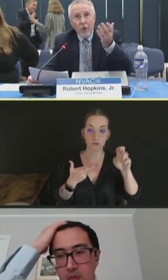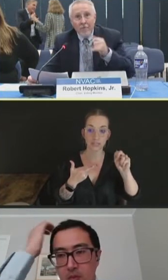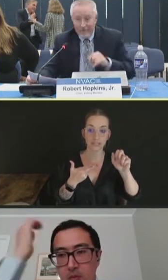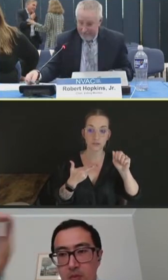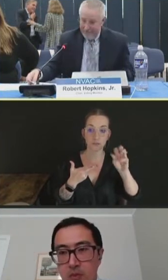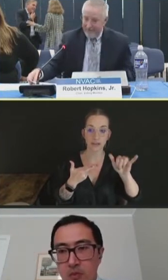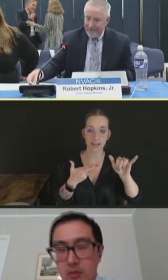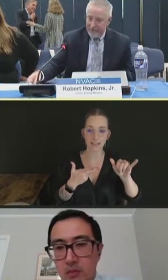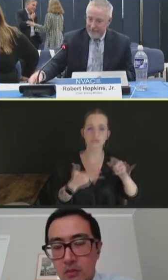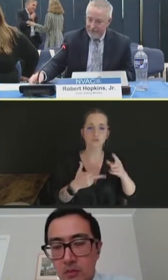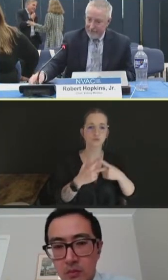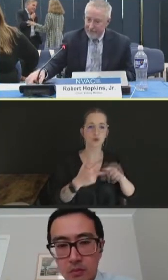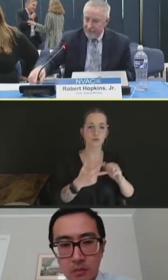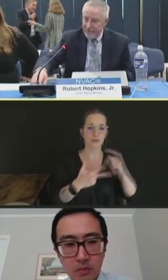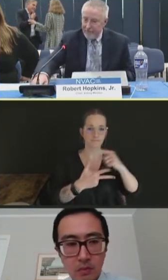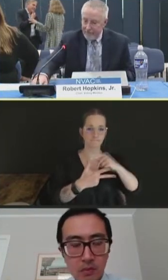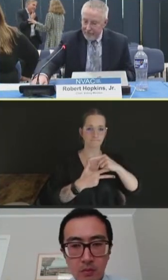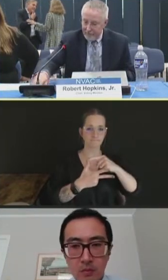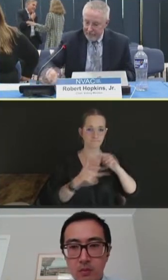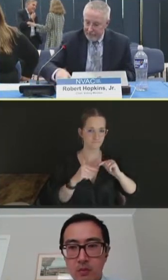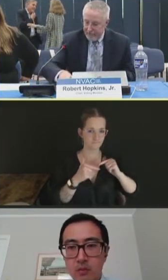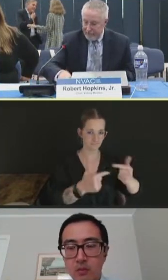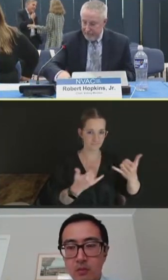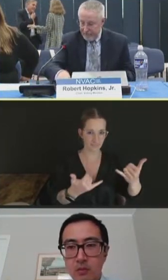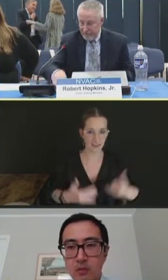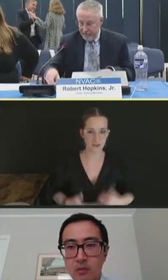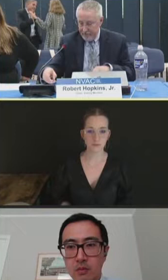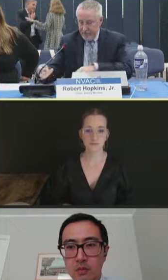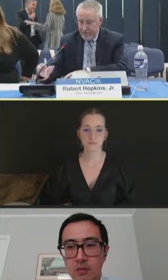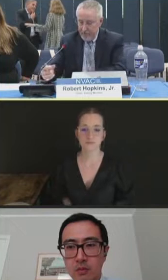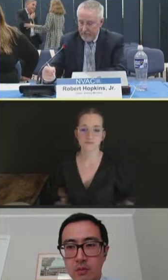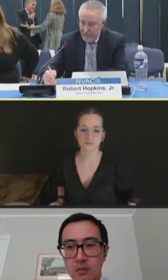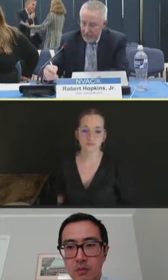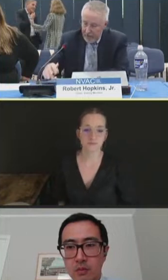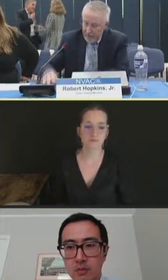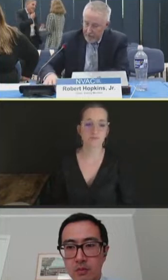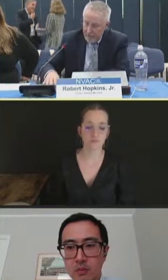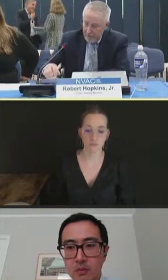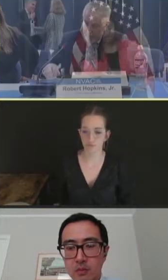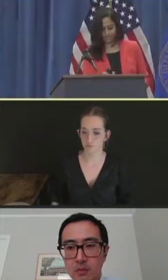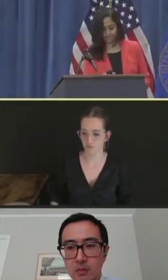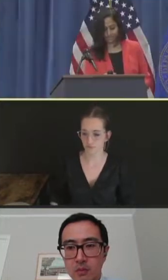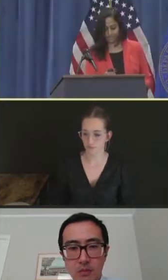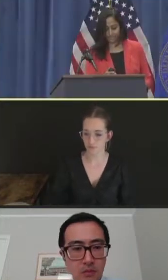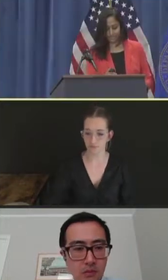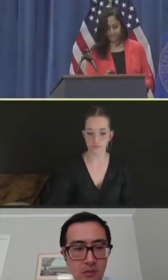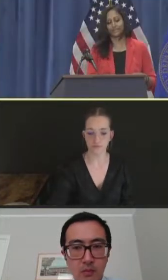Farida Ahmad: